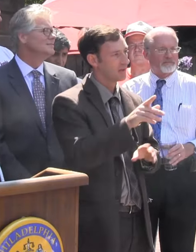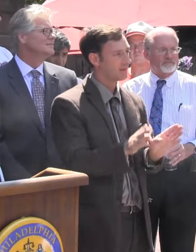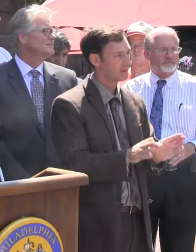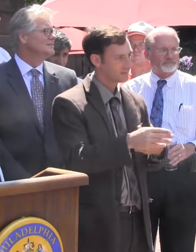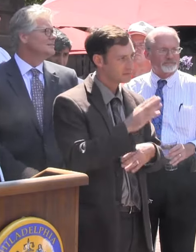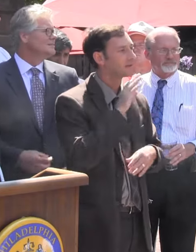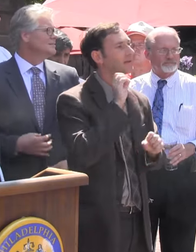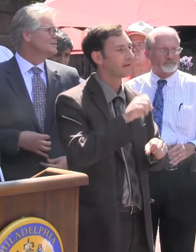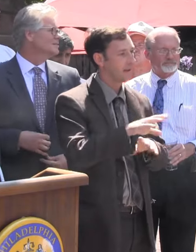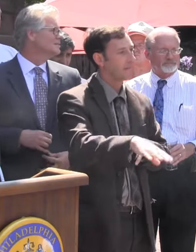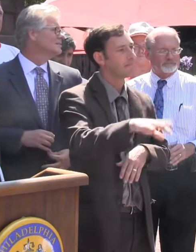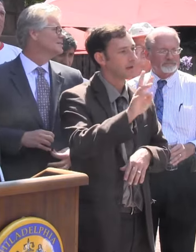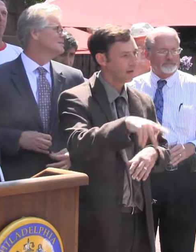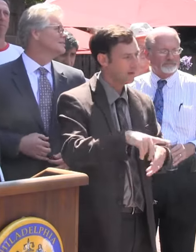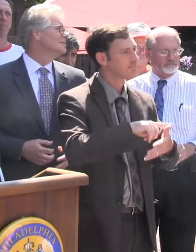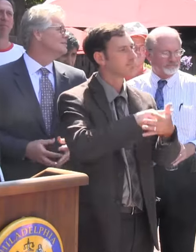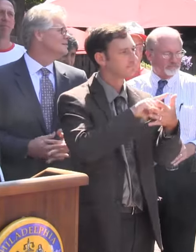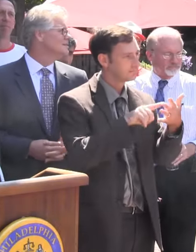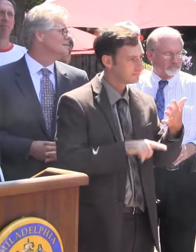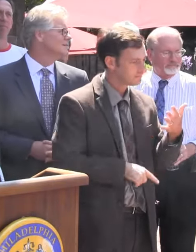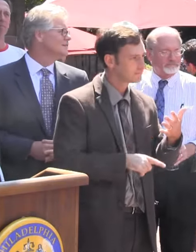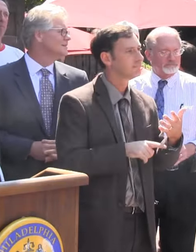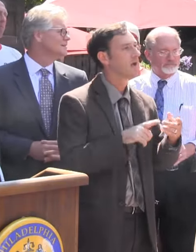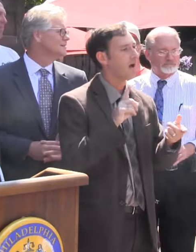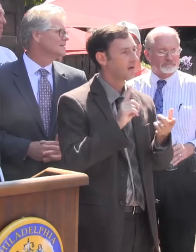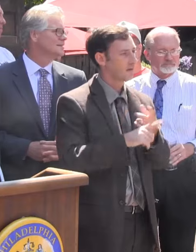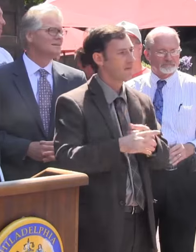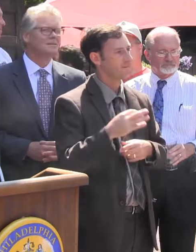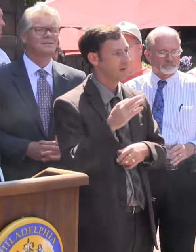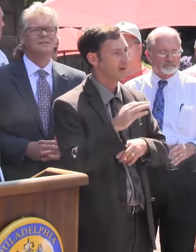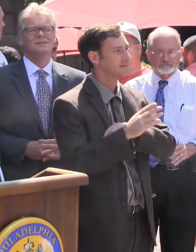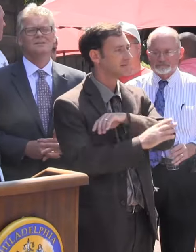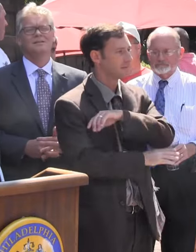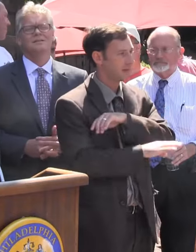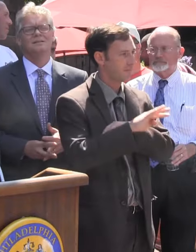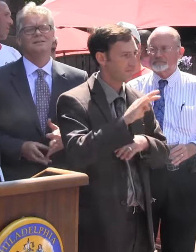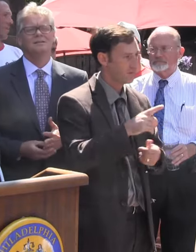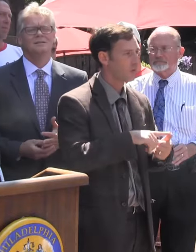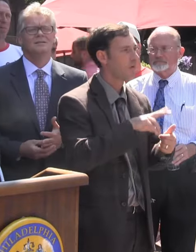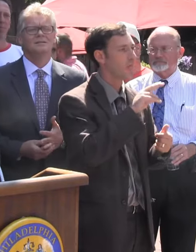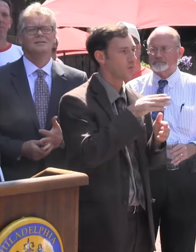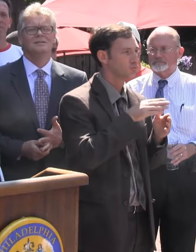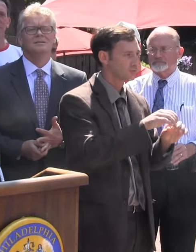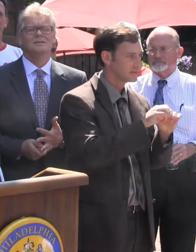for pickup at the following locations through Friday September 4th, 30th Street Station,